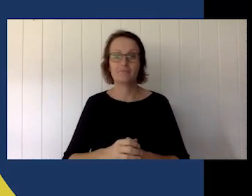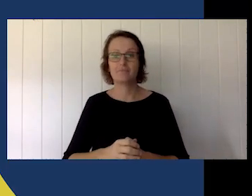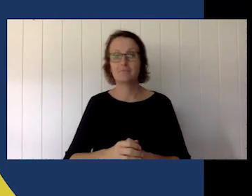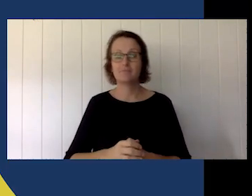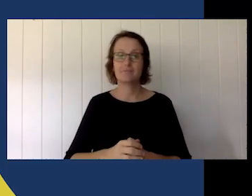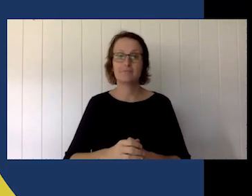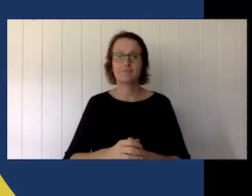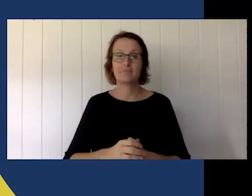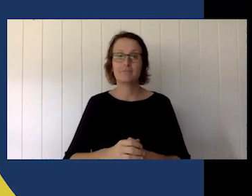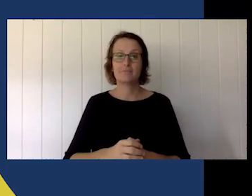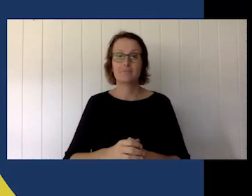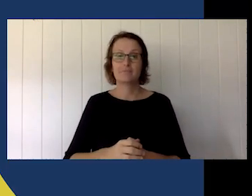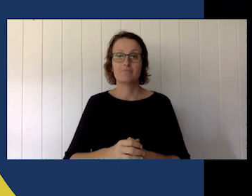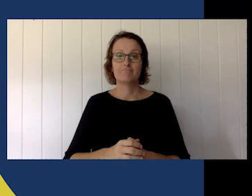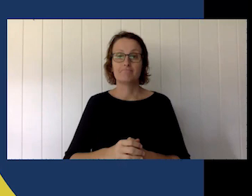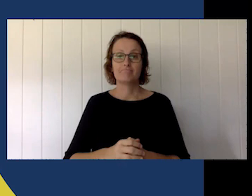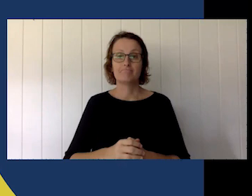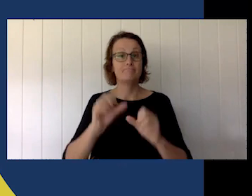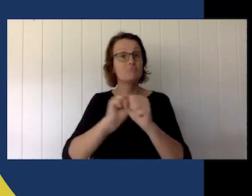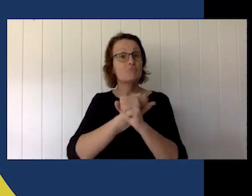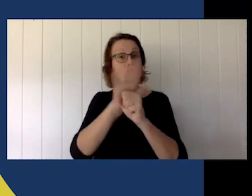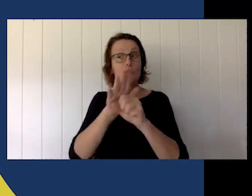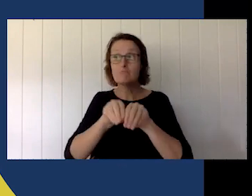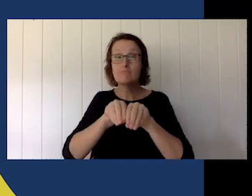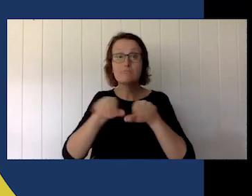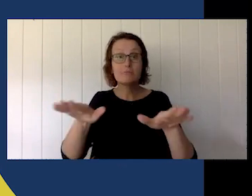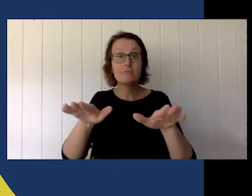Australia Council's response to COVID-19, programs that will be run